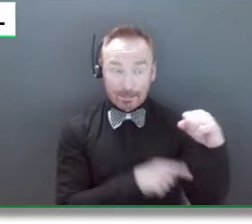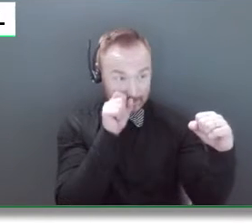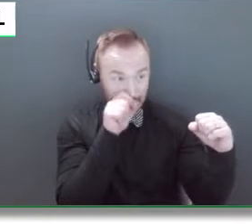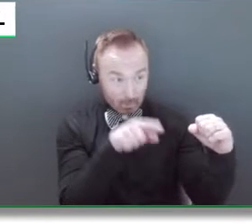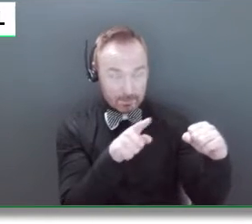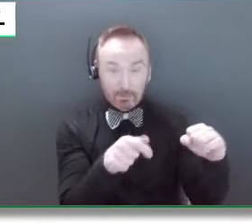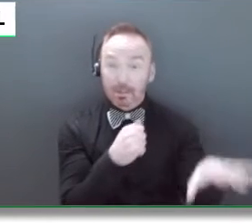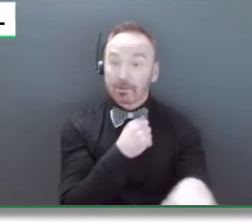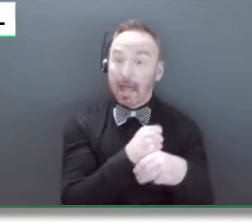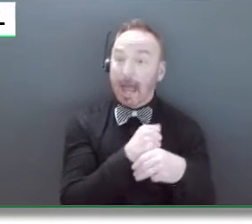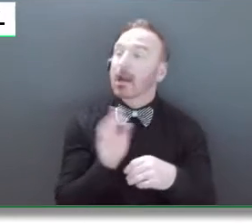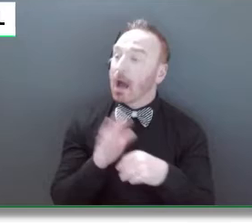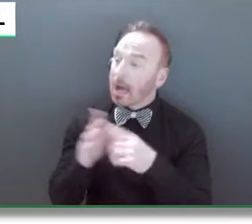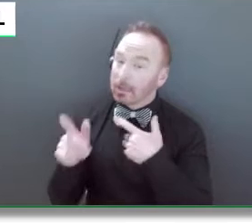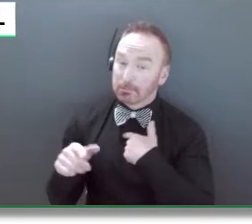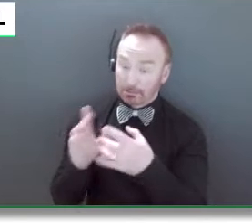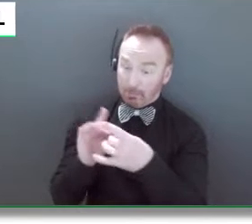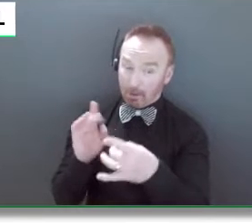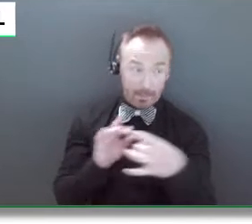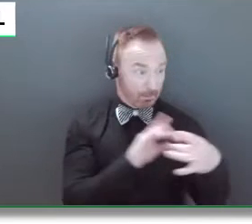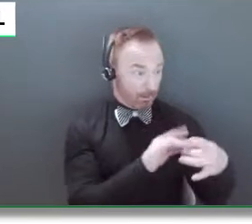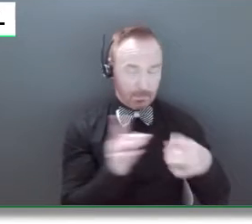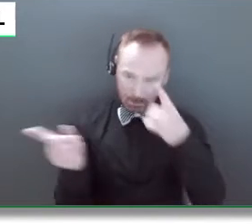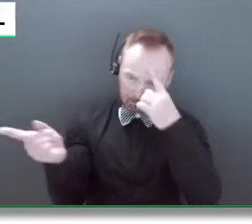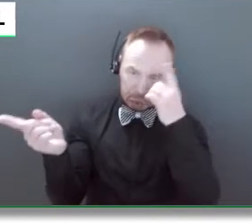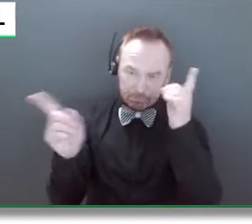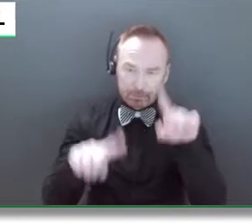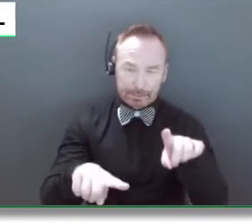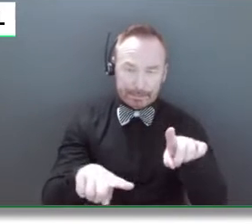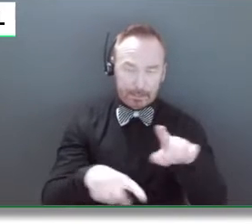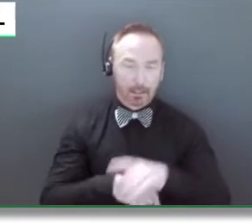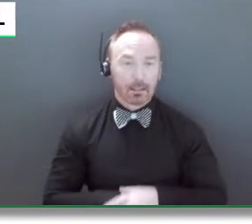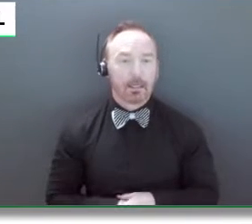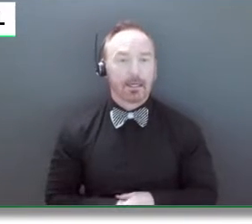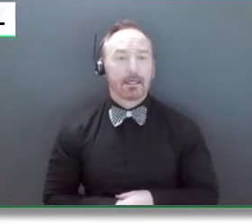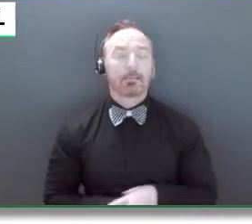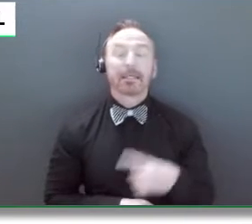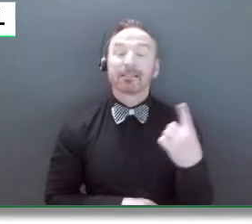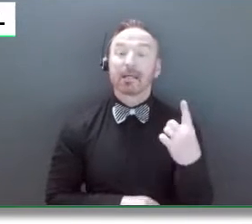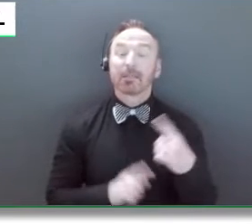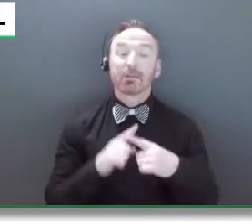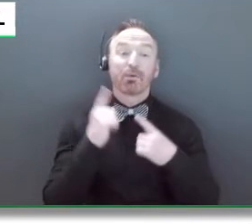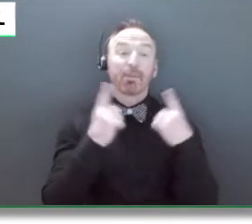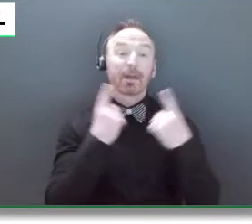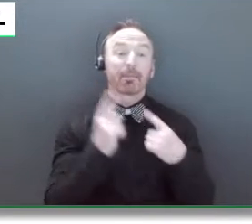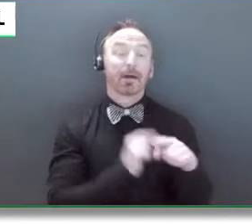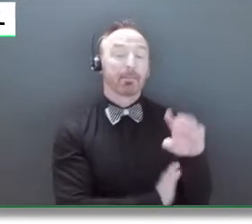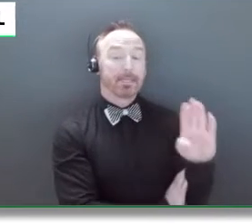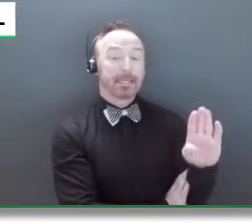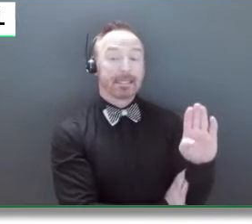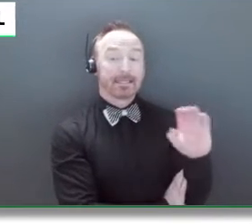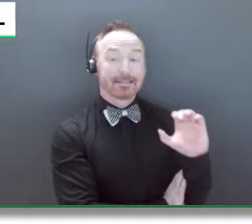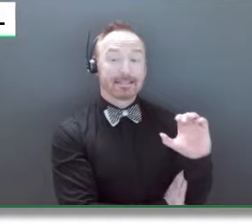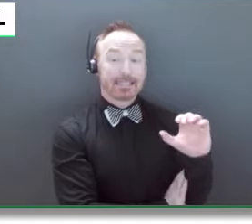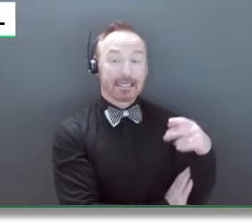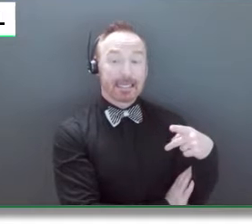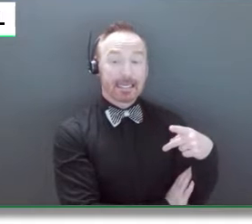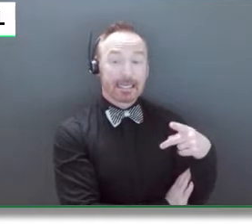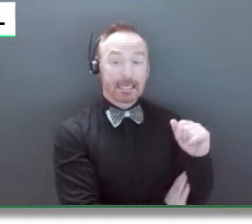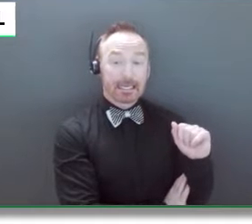being said I think something to um think about that was quite creative that BC parks did was they looked at their operational budget.